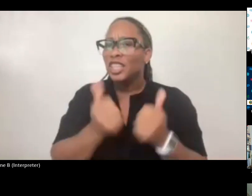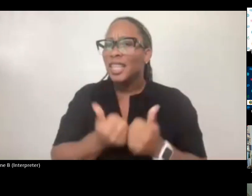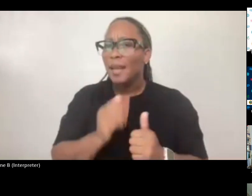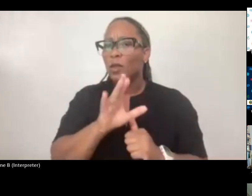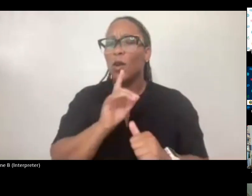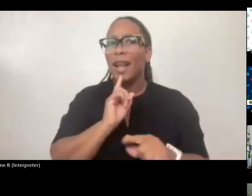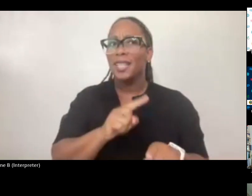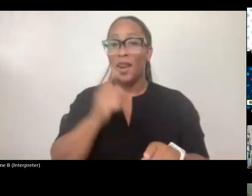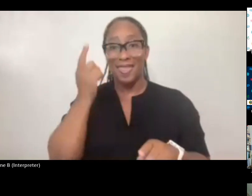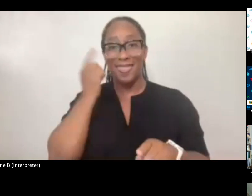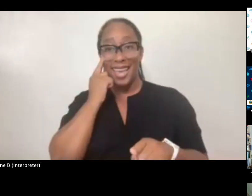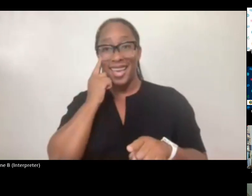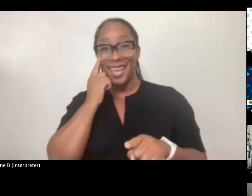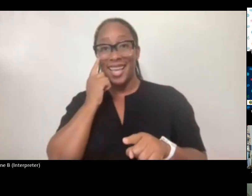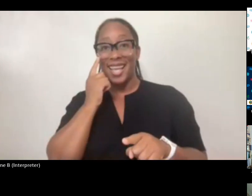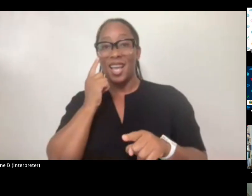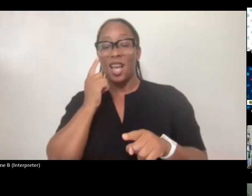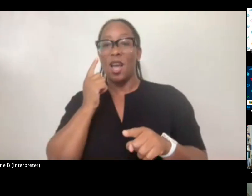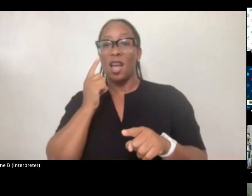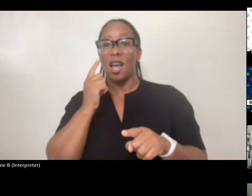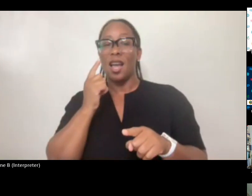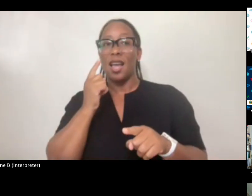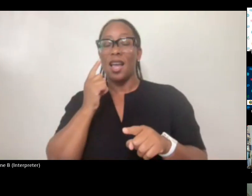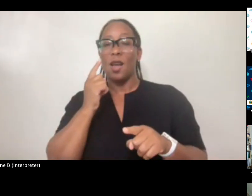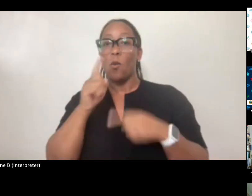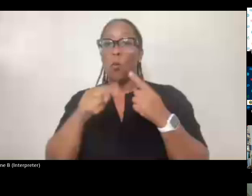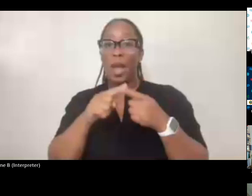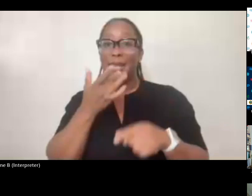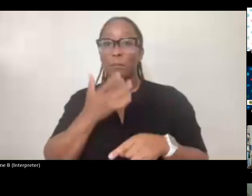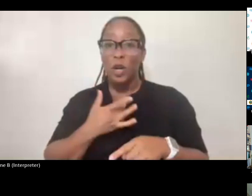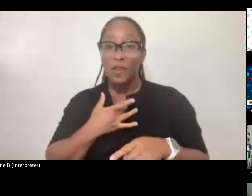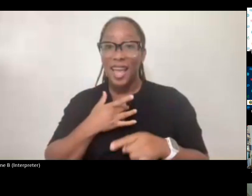The power that we all give to the number of candles on our birthday cake.